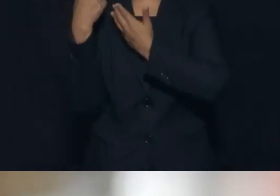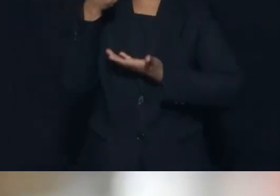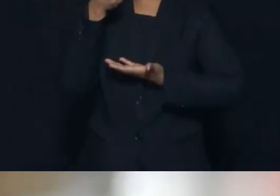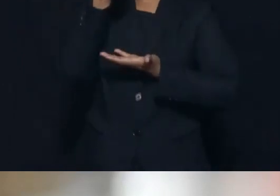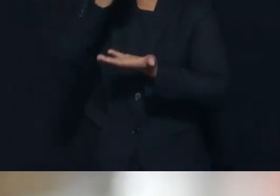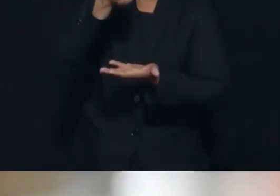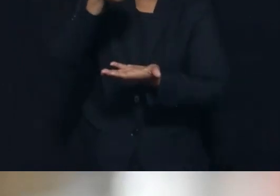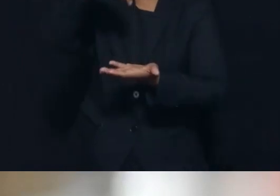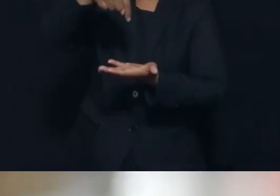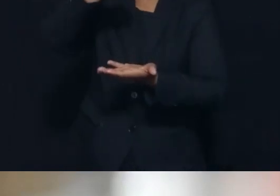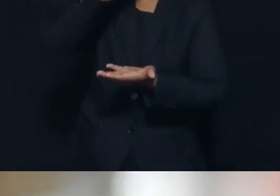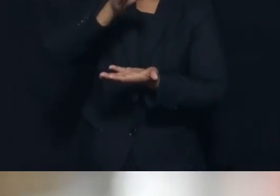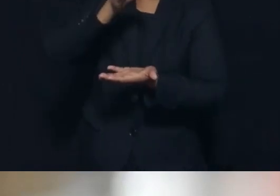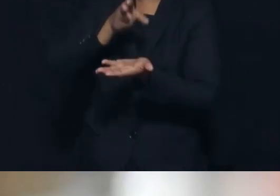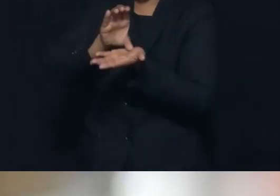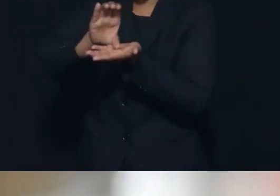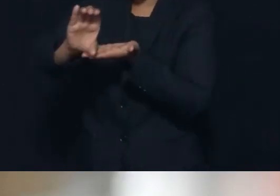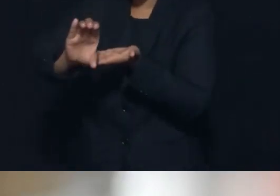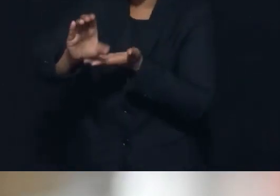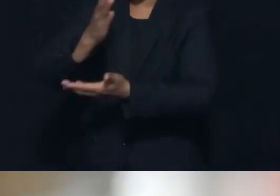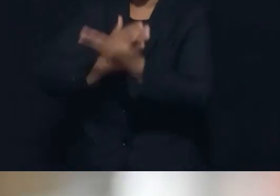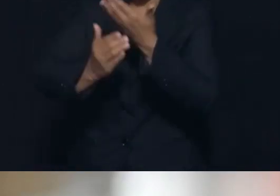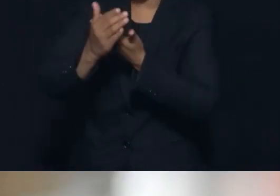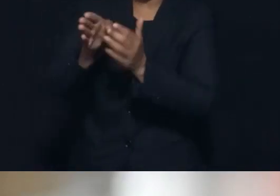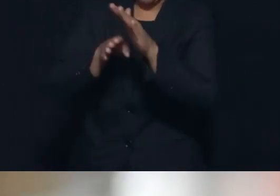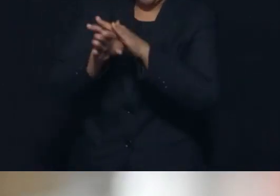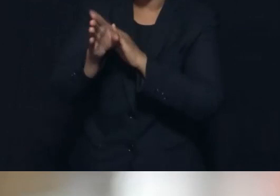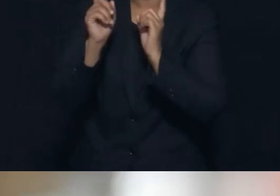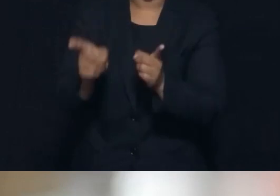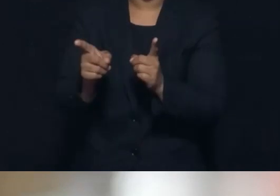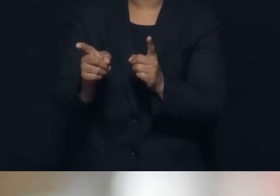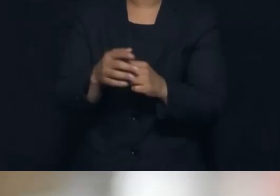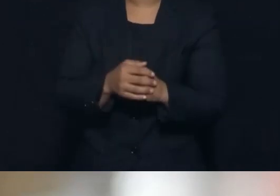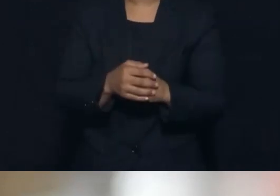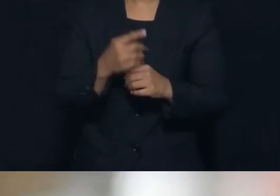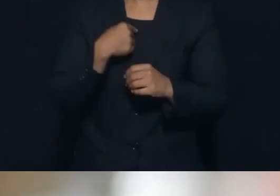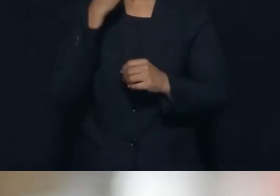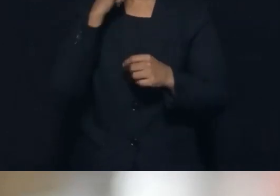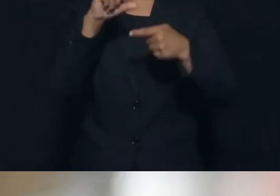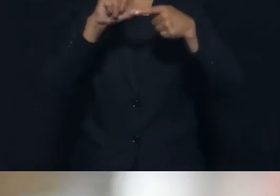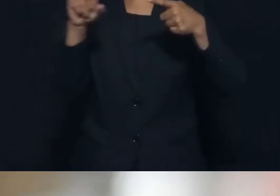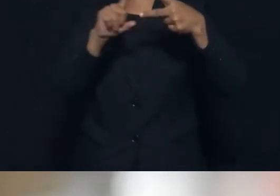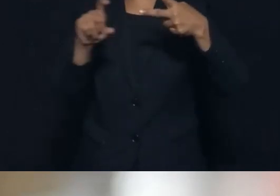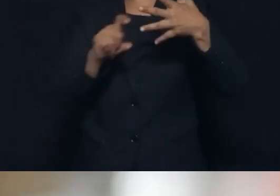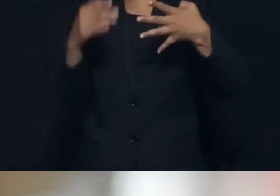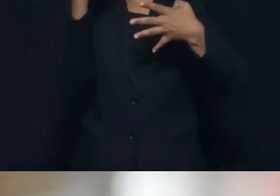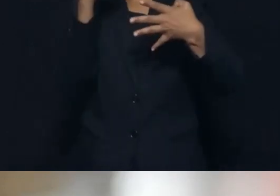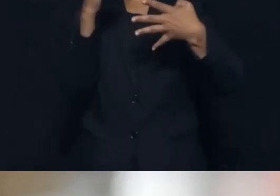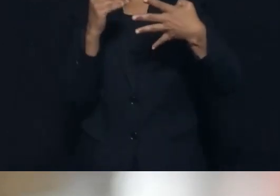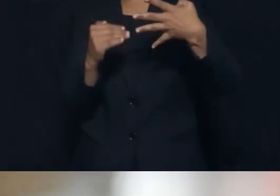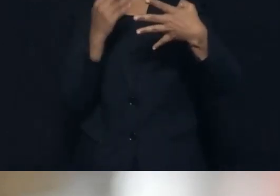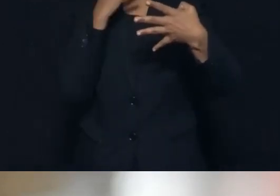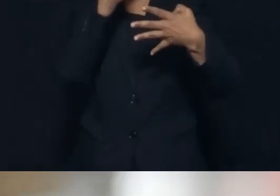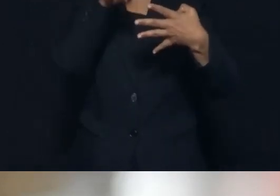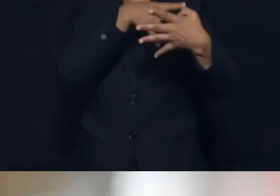I'm going back to the accessibility act. and I understand the question is in the context